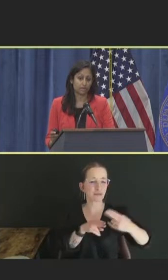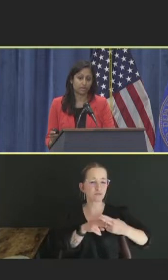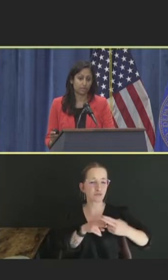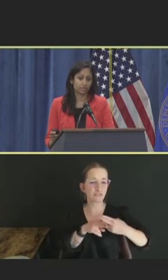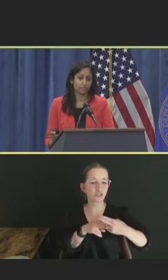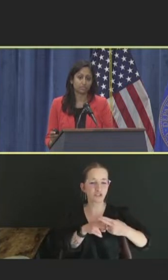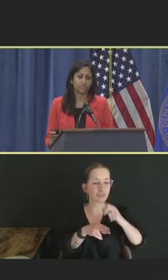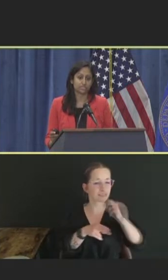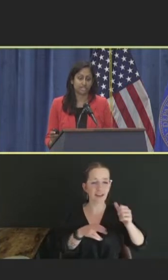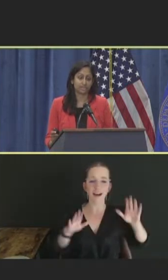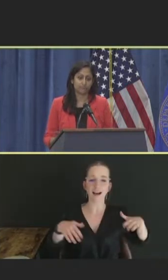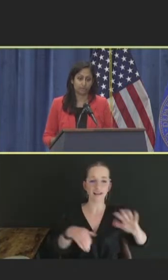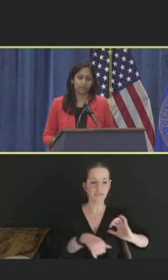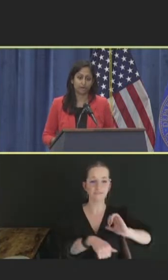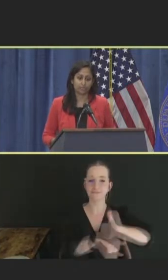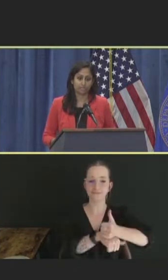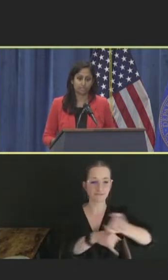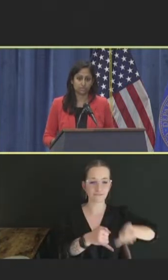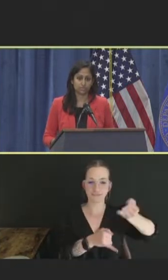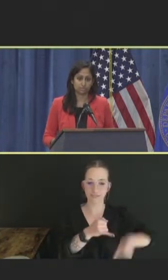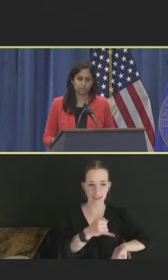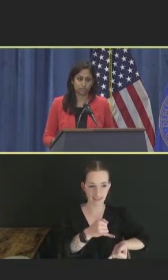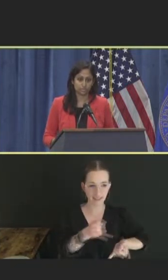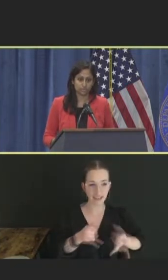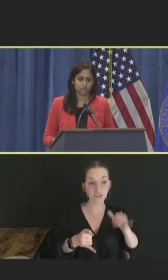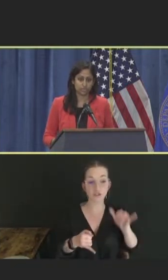about are the provisional data from these most recent two years.